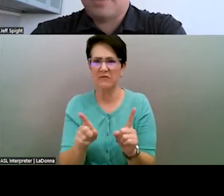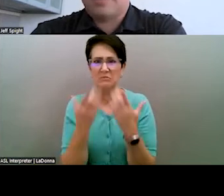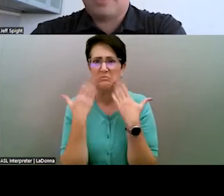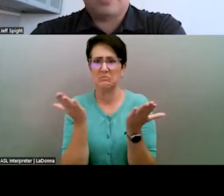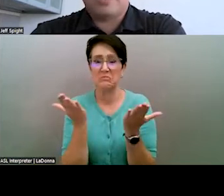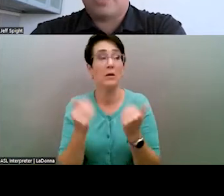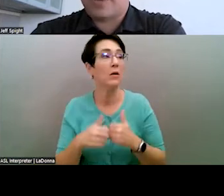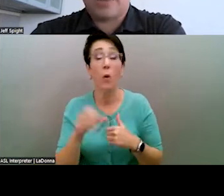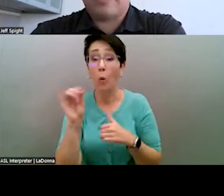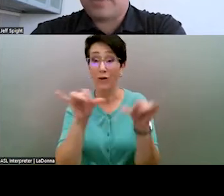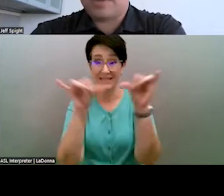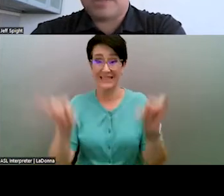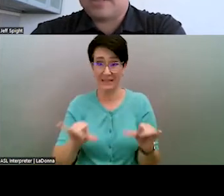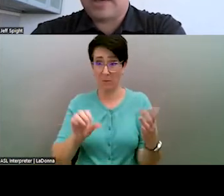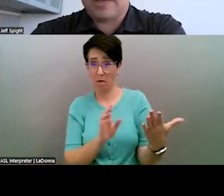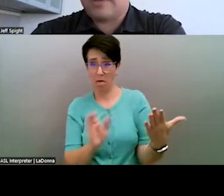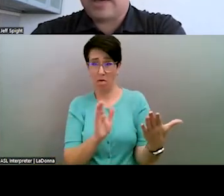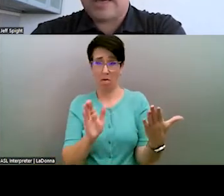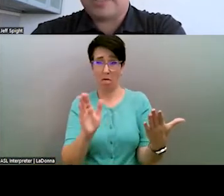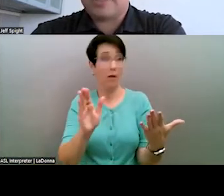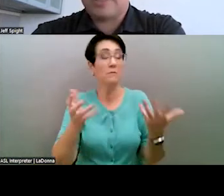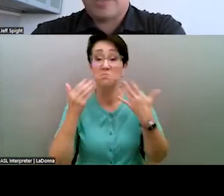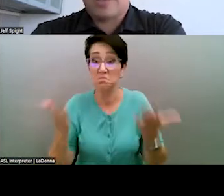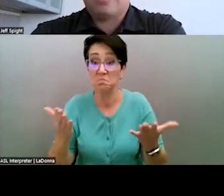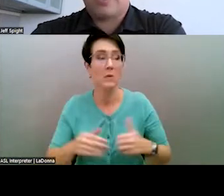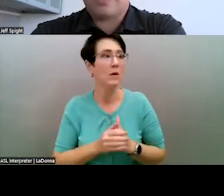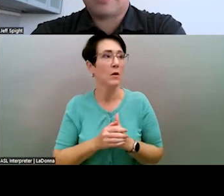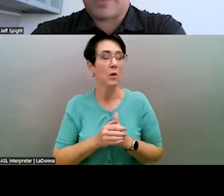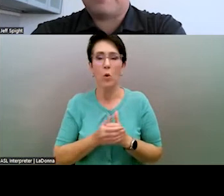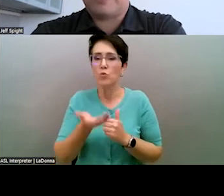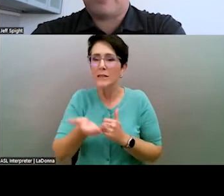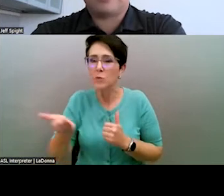THEY DON'T KNOW WHAT KIND OF RESOURCES THEY NEED TO ENGAGE IN. AND, WHAT ENDS UP HAPPENING FOR US,